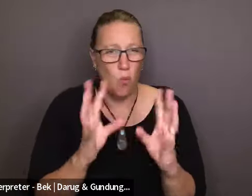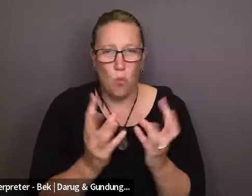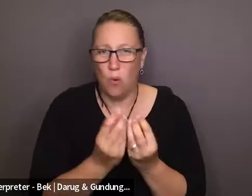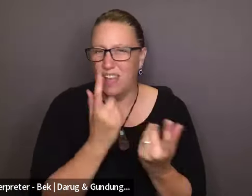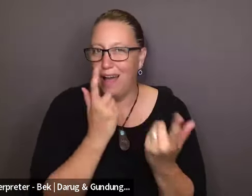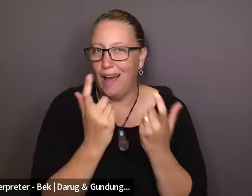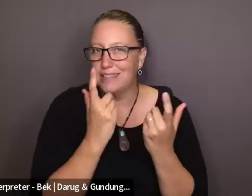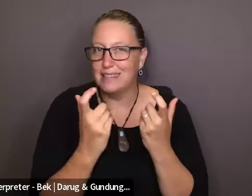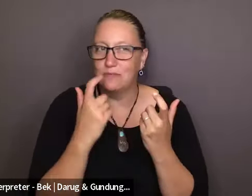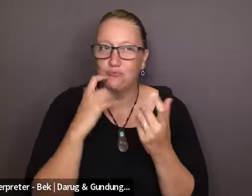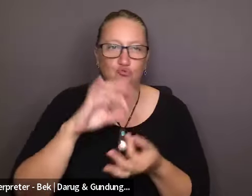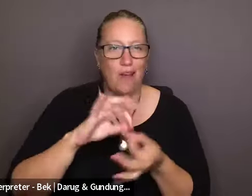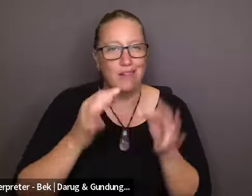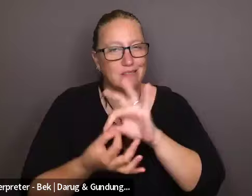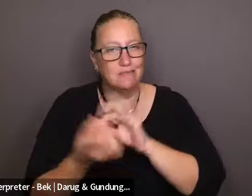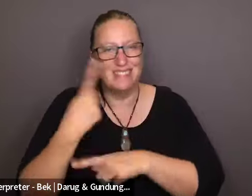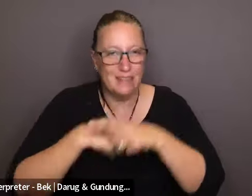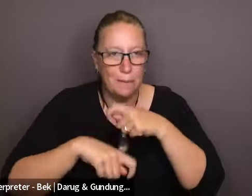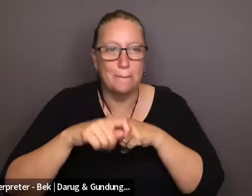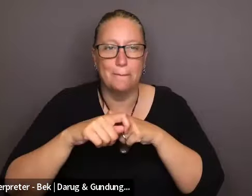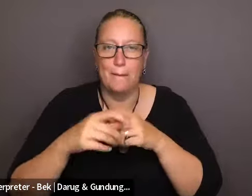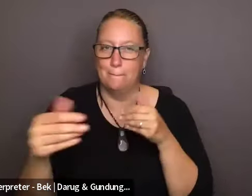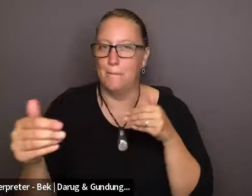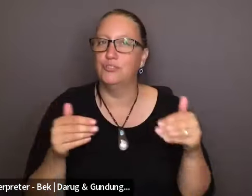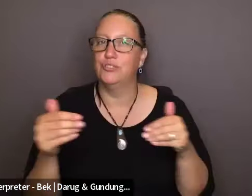I'm going to build on what Catherine has just covered and